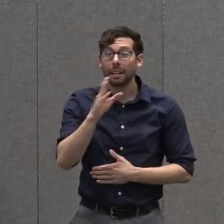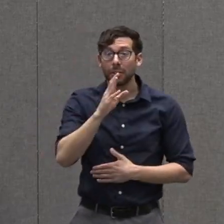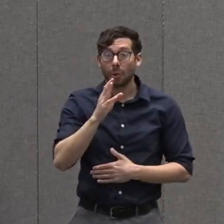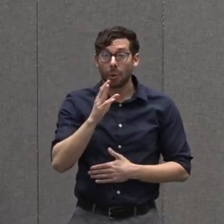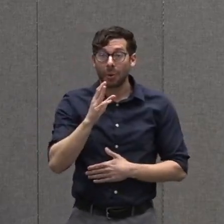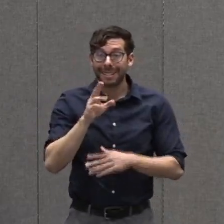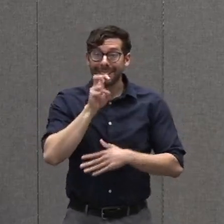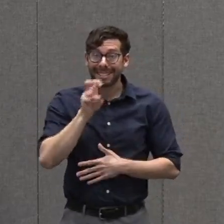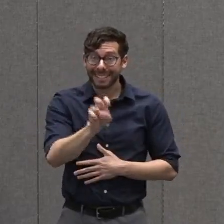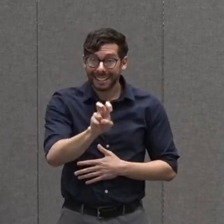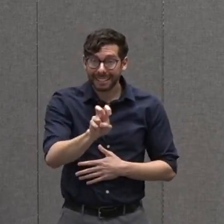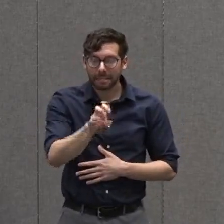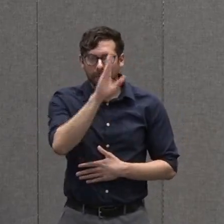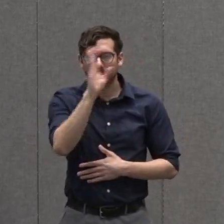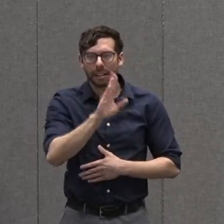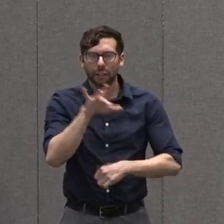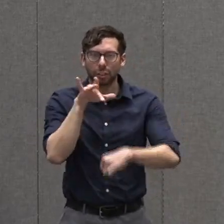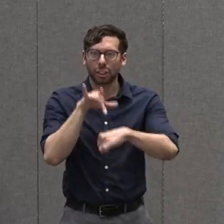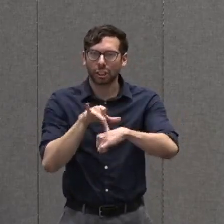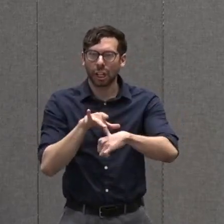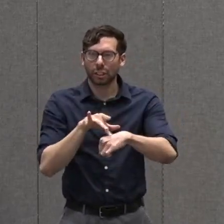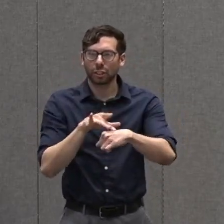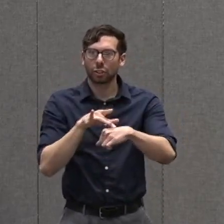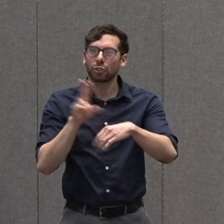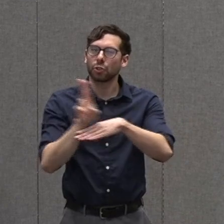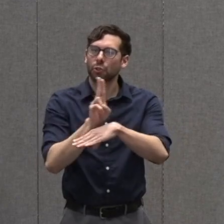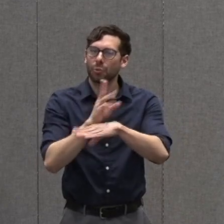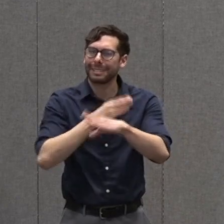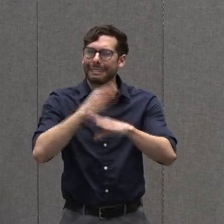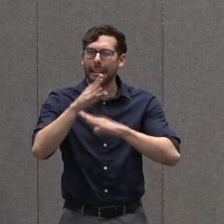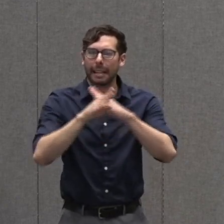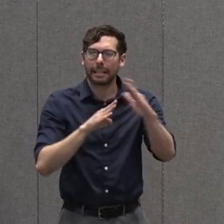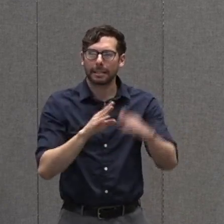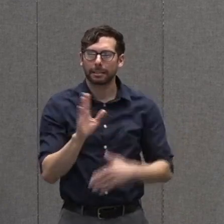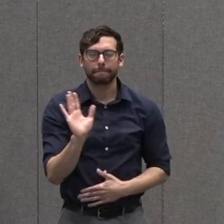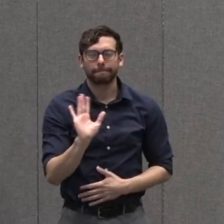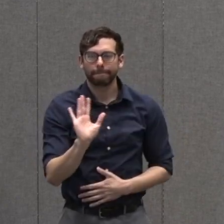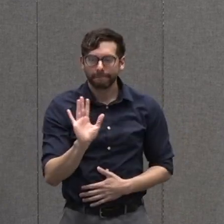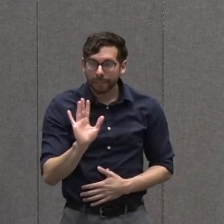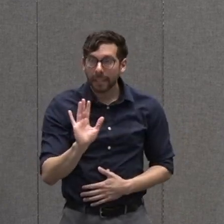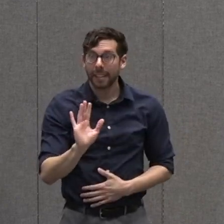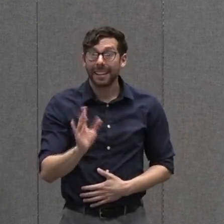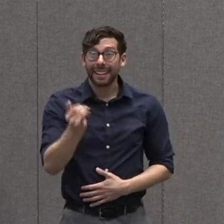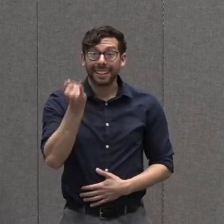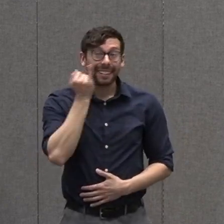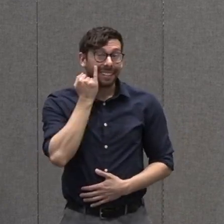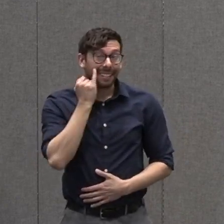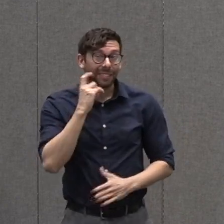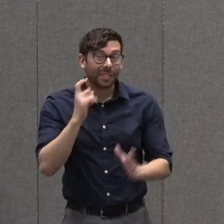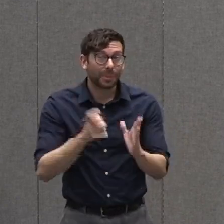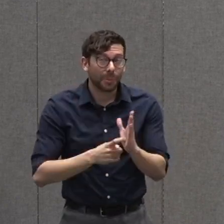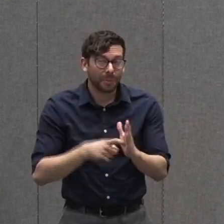And I do tell the kids if they see a snake, a rattlesnake, or a non-venomous snake that they're not sure of, in the wild,